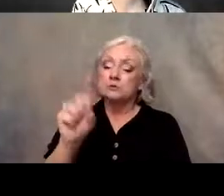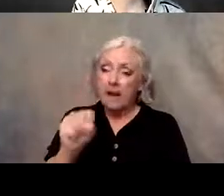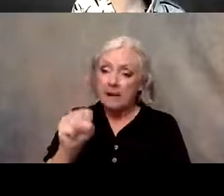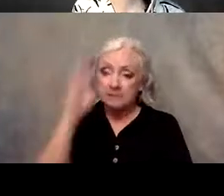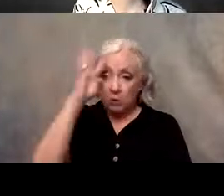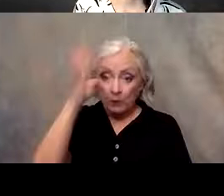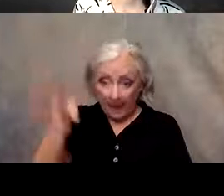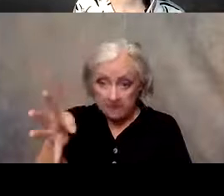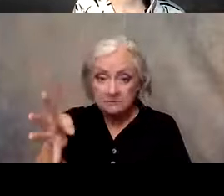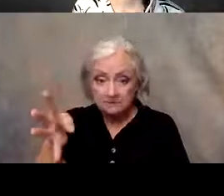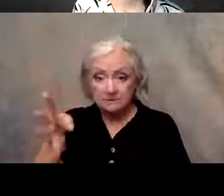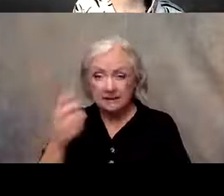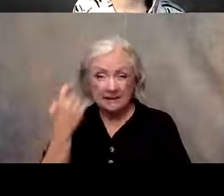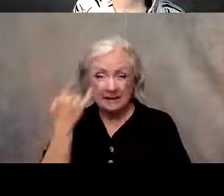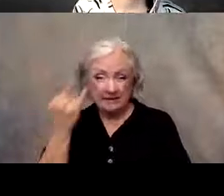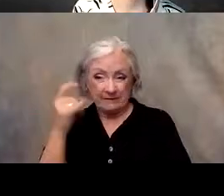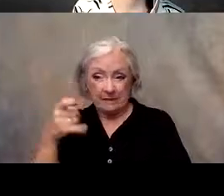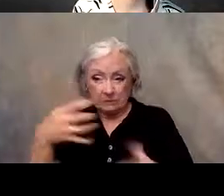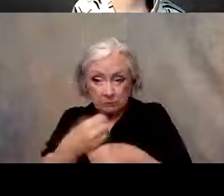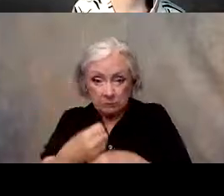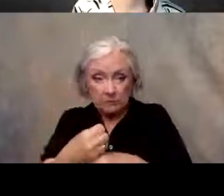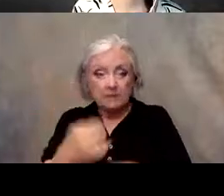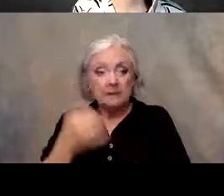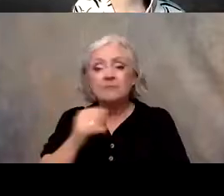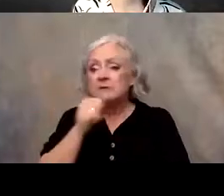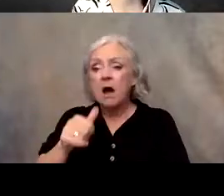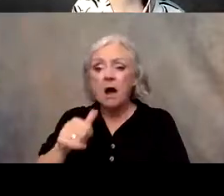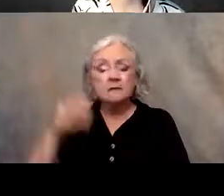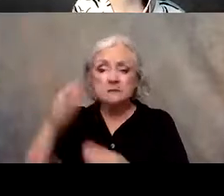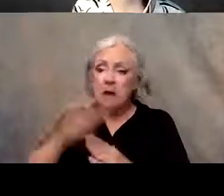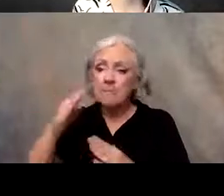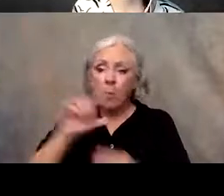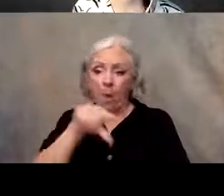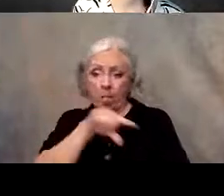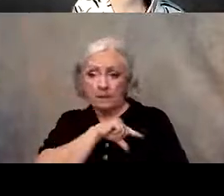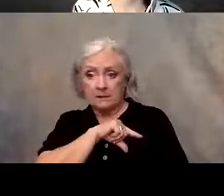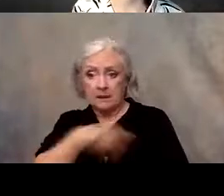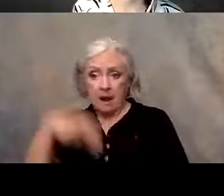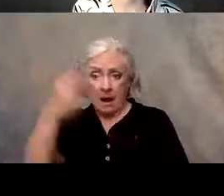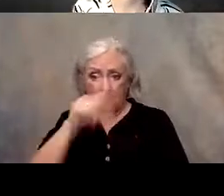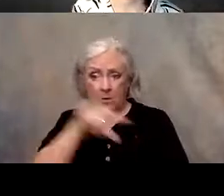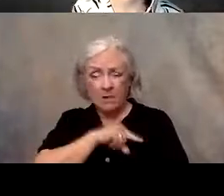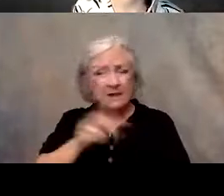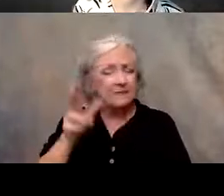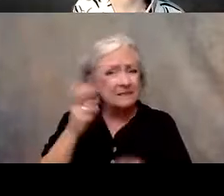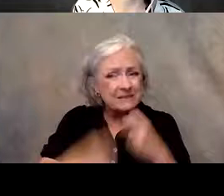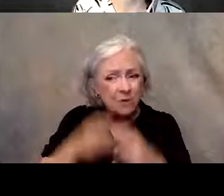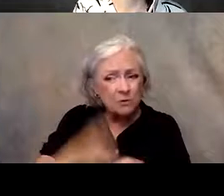and if your audio doesn't have high quality, then any notes on difficult to hear or understand sections is helpful